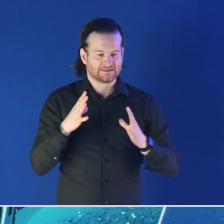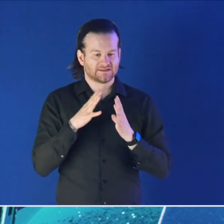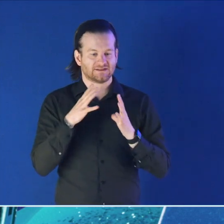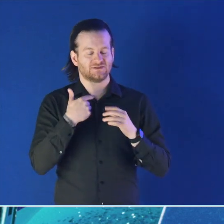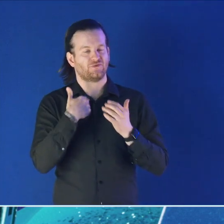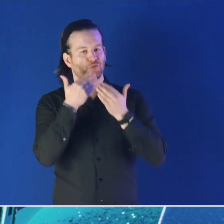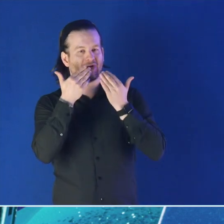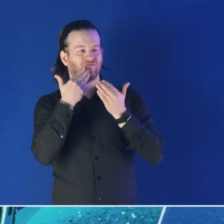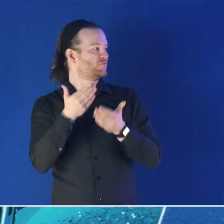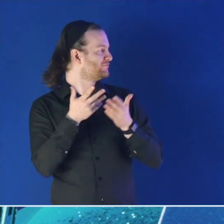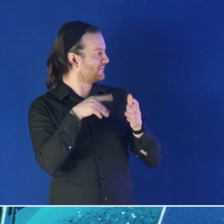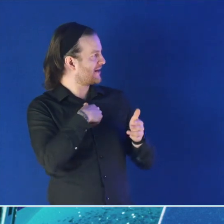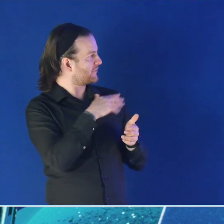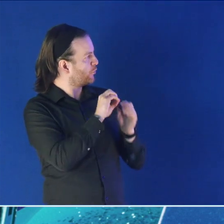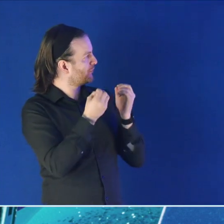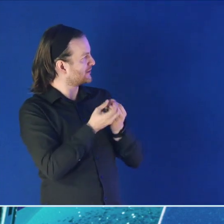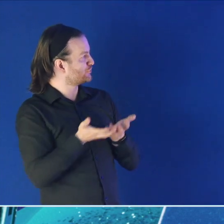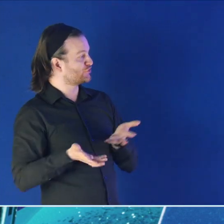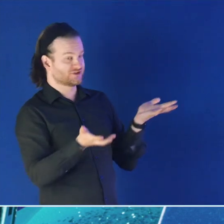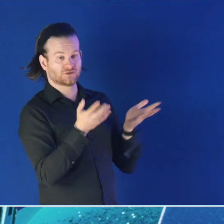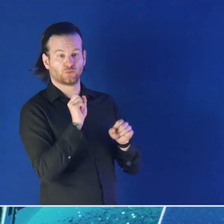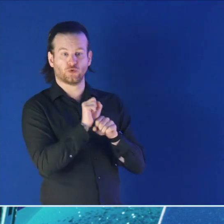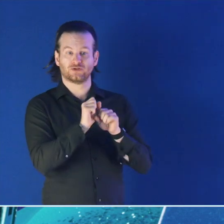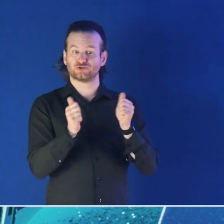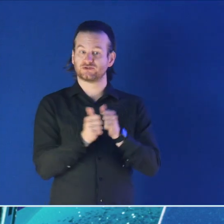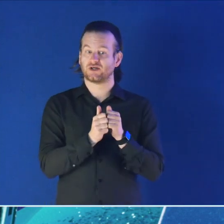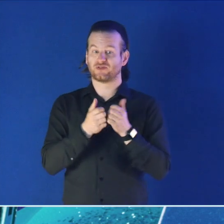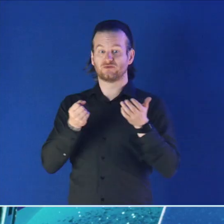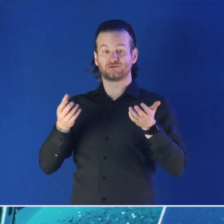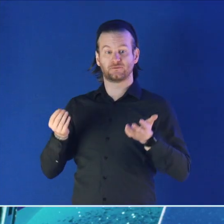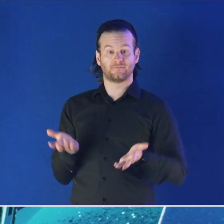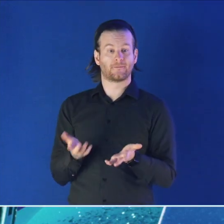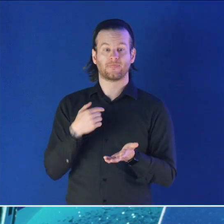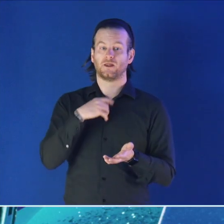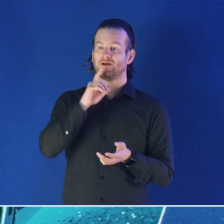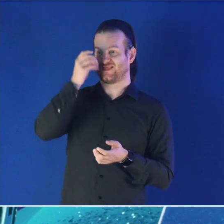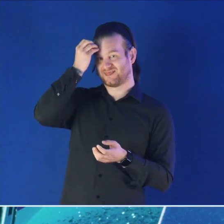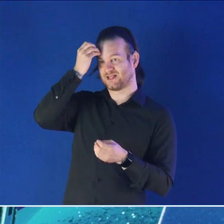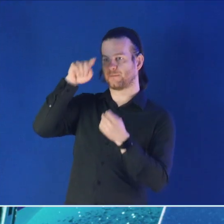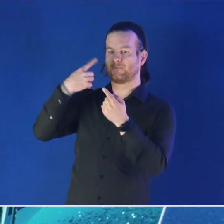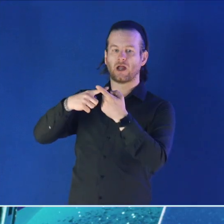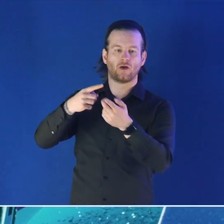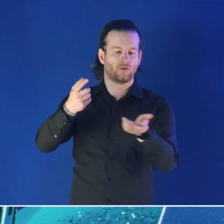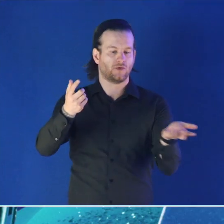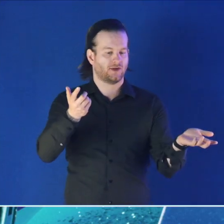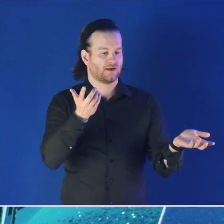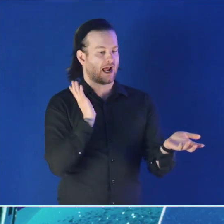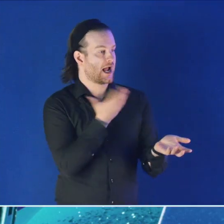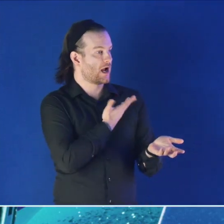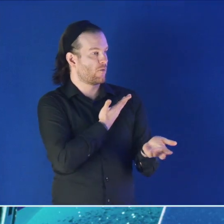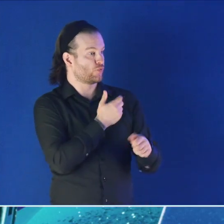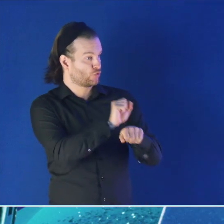What we'll talk about today is work that I find so deeply powerful, and it's the work that goes